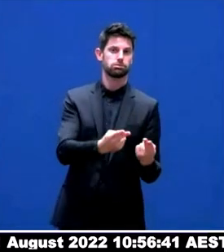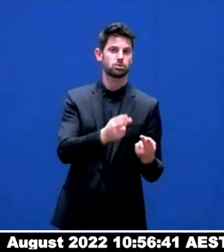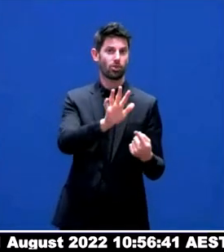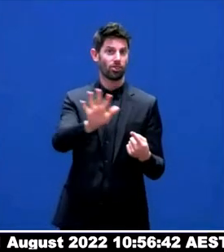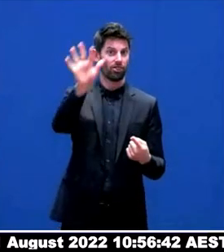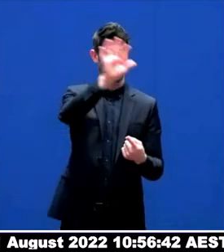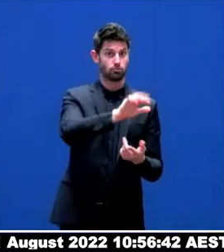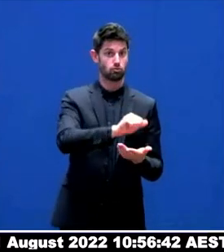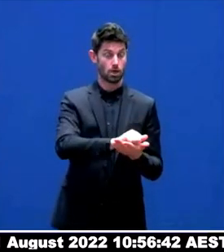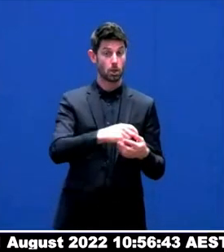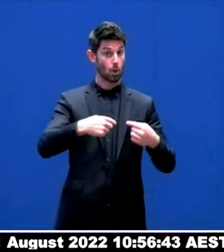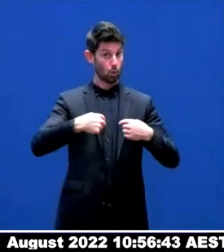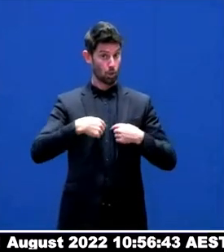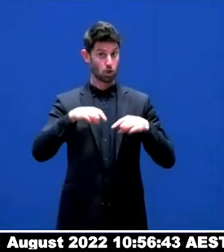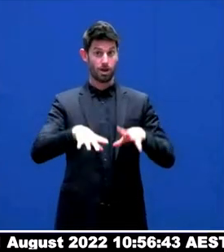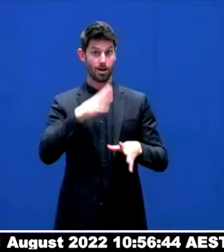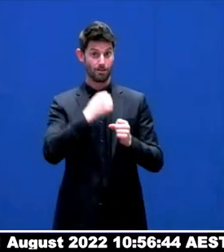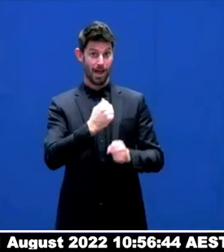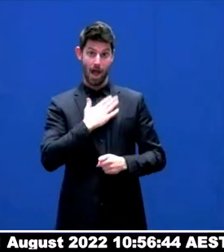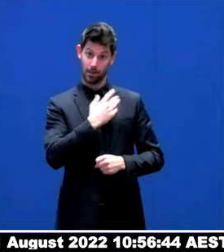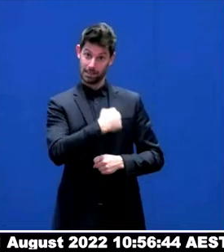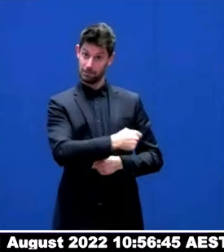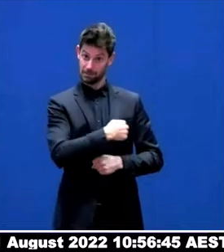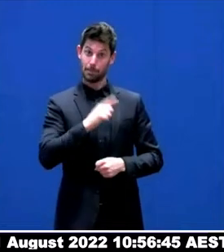The Commonwealth has a commitment but the delivery rests with the states and